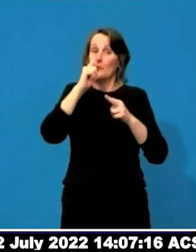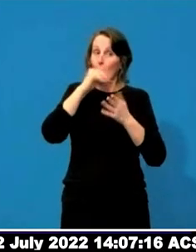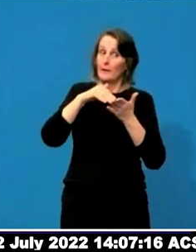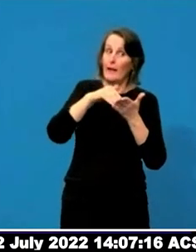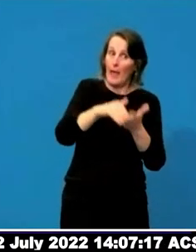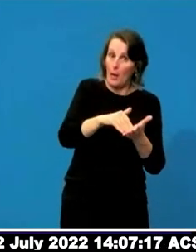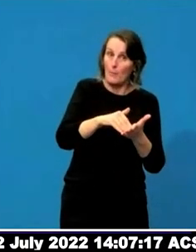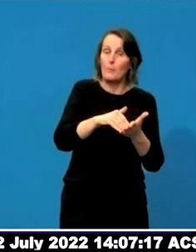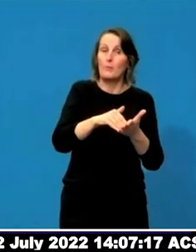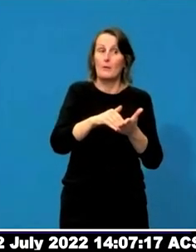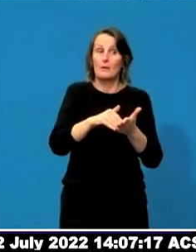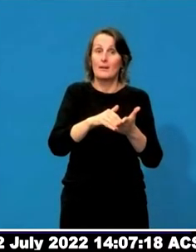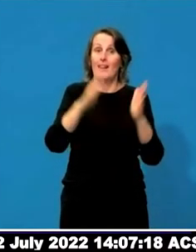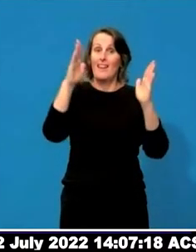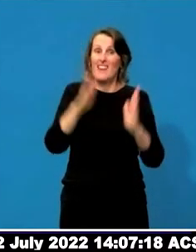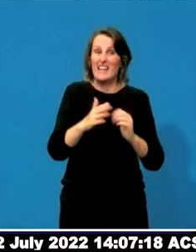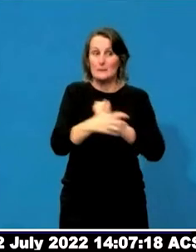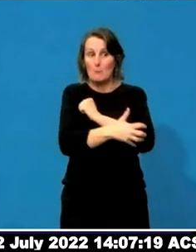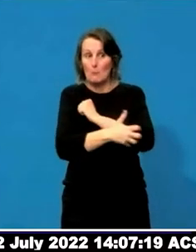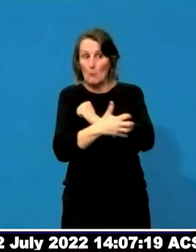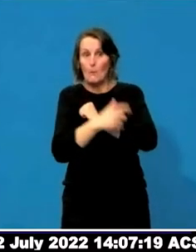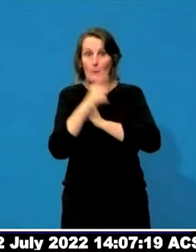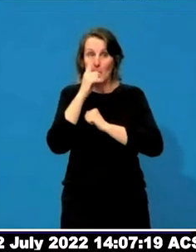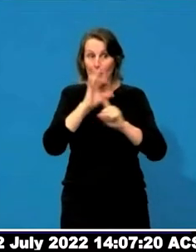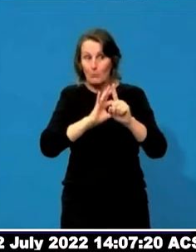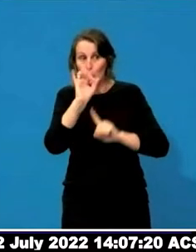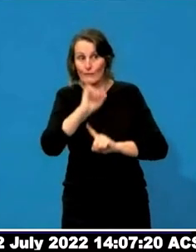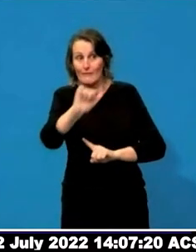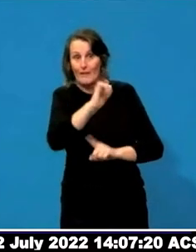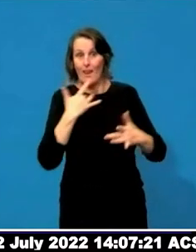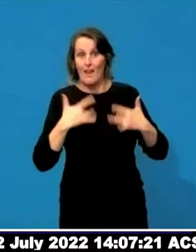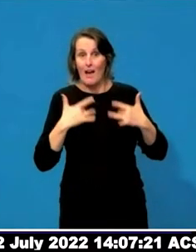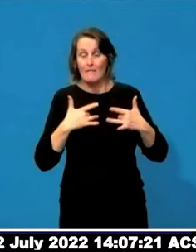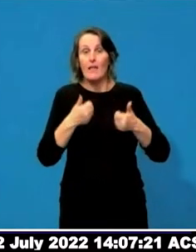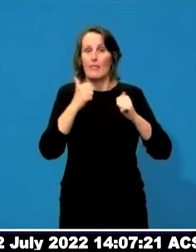that people would benefit much more from their NDIS plans.